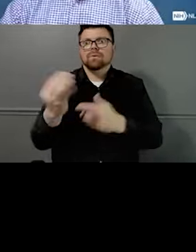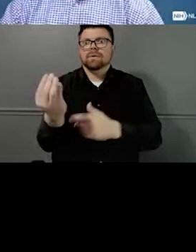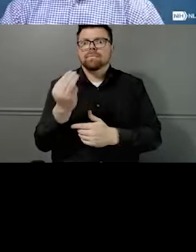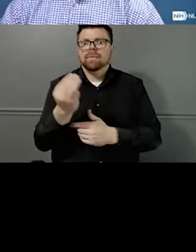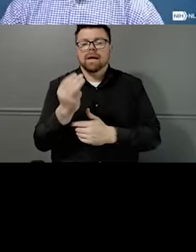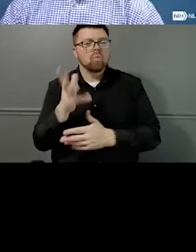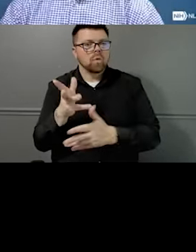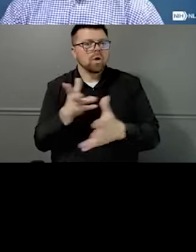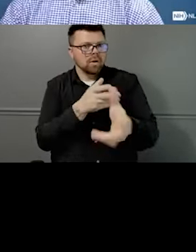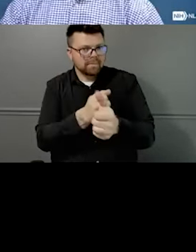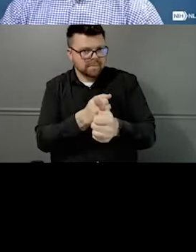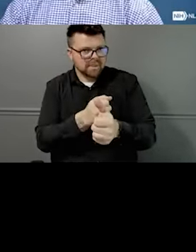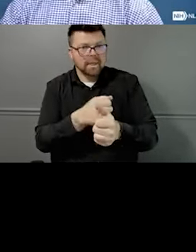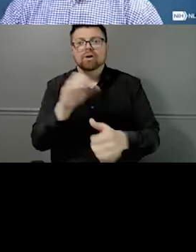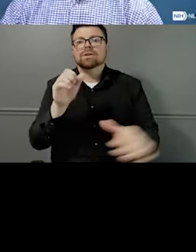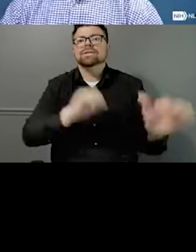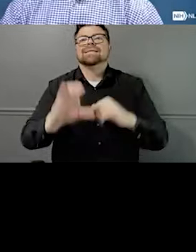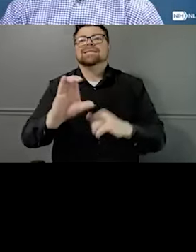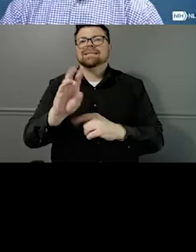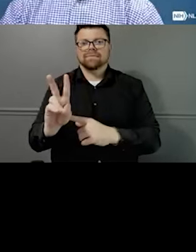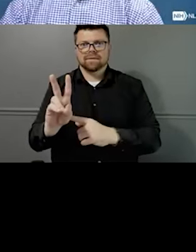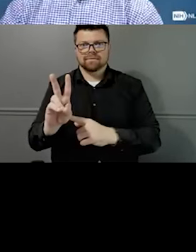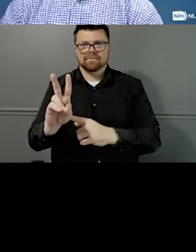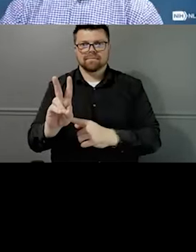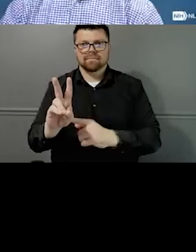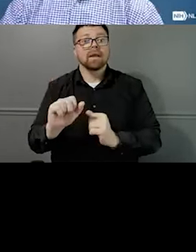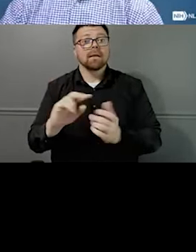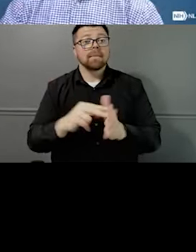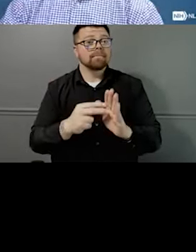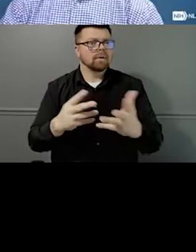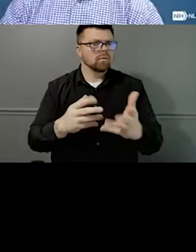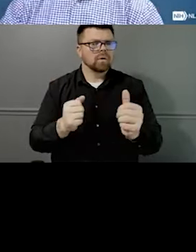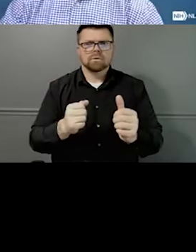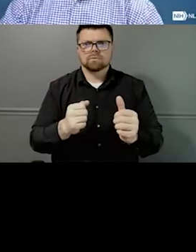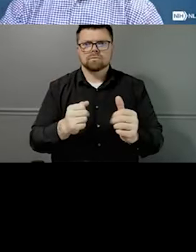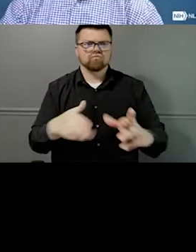We're going to retire the creation of the older forms,